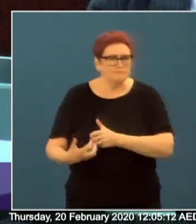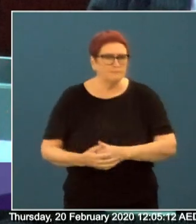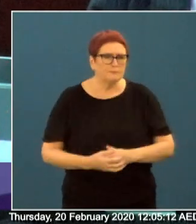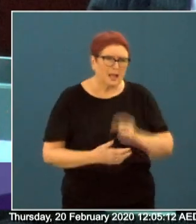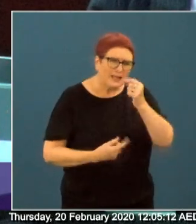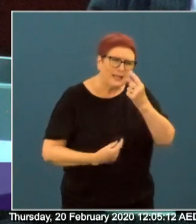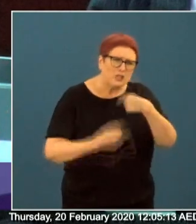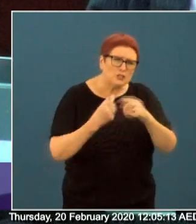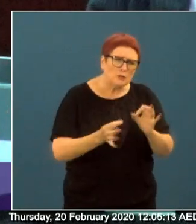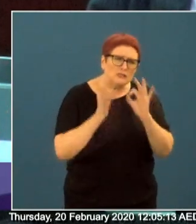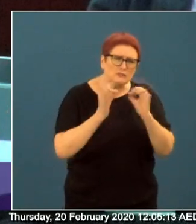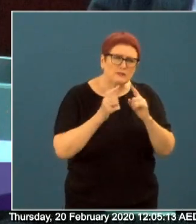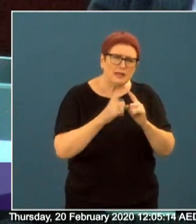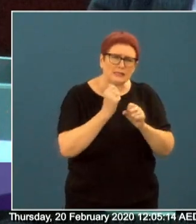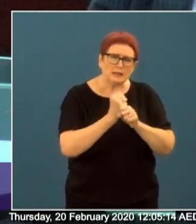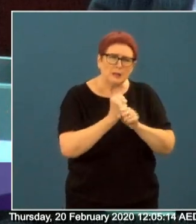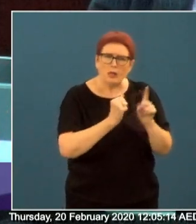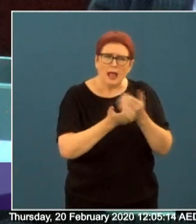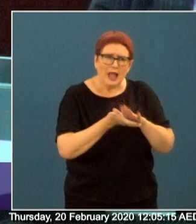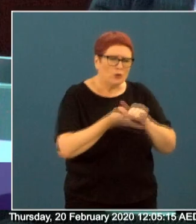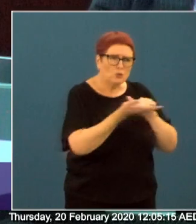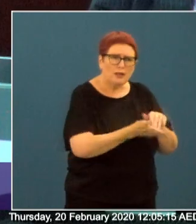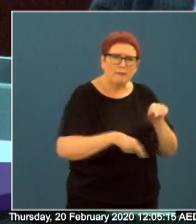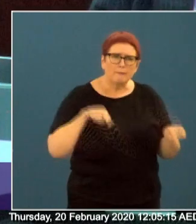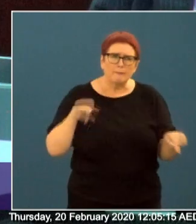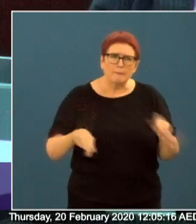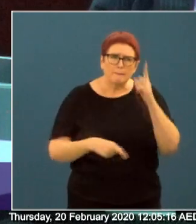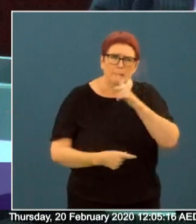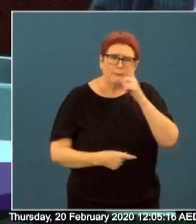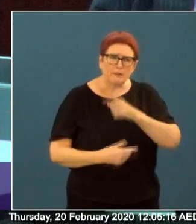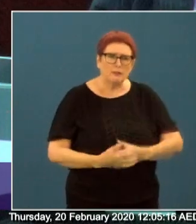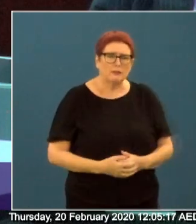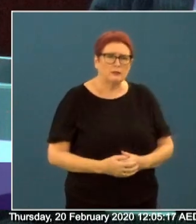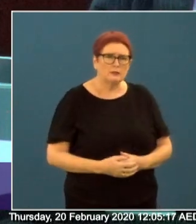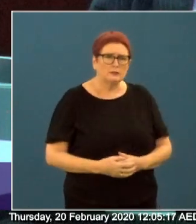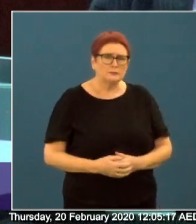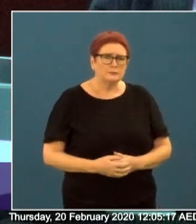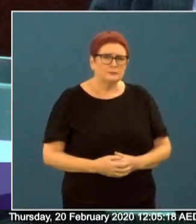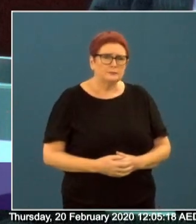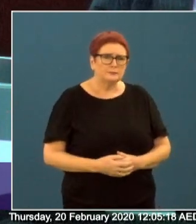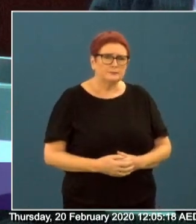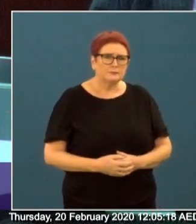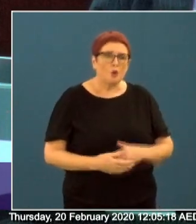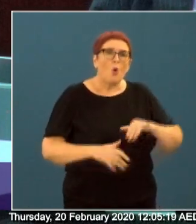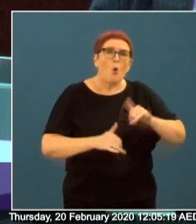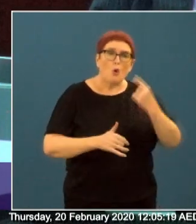that you've turned your mind to or are you talking more generally about the need for some careful and clear thinking in this area?